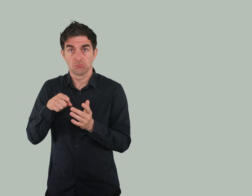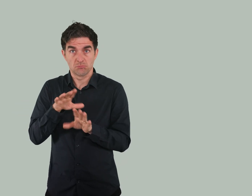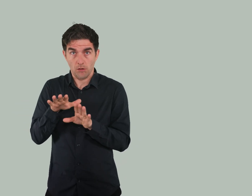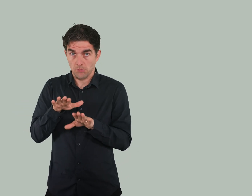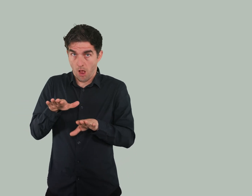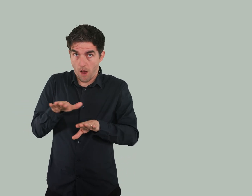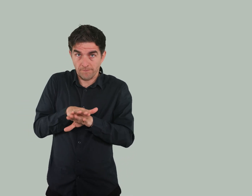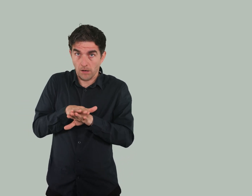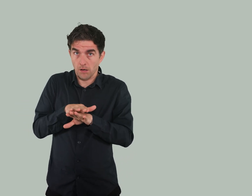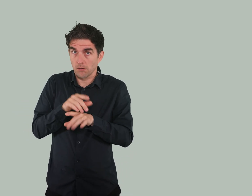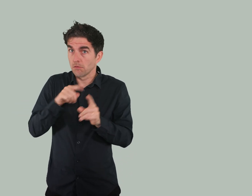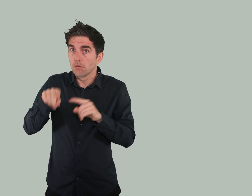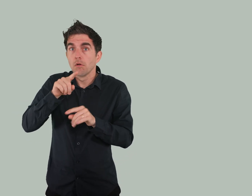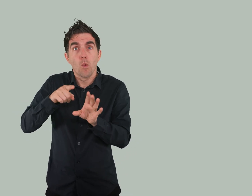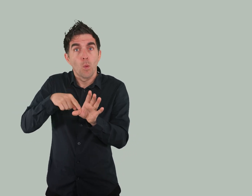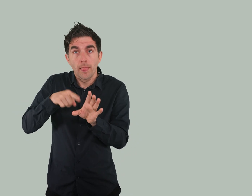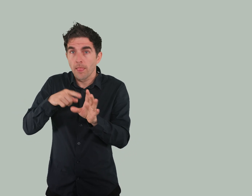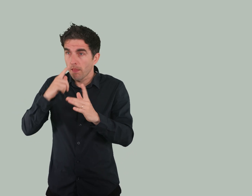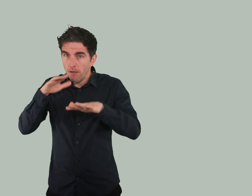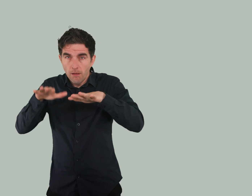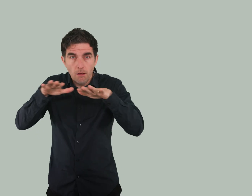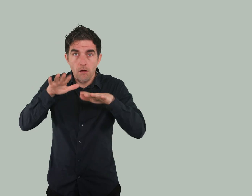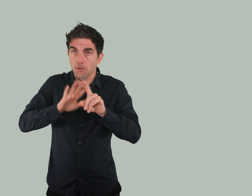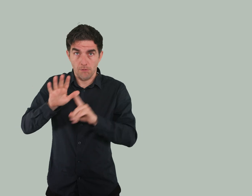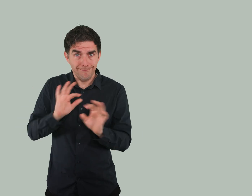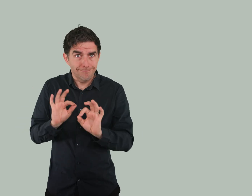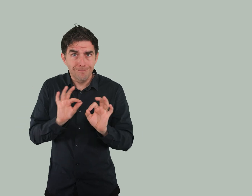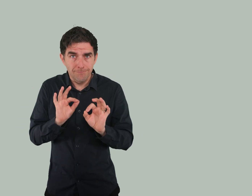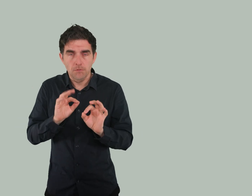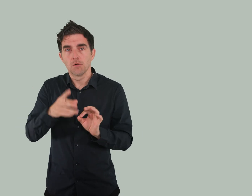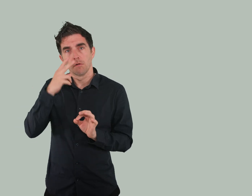or not covered by the youth rate at all